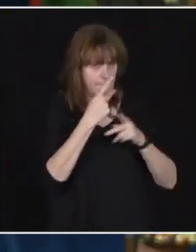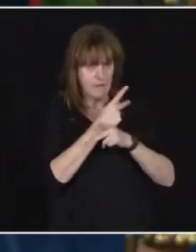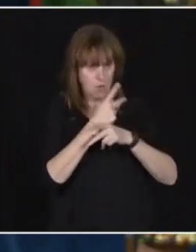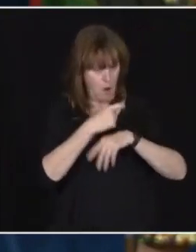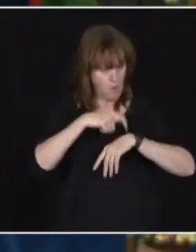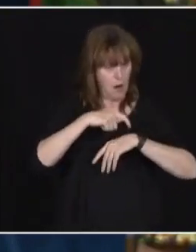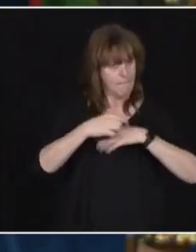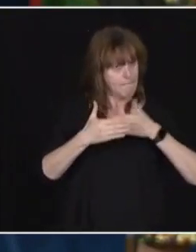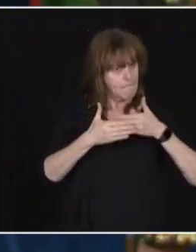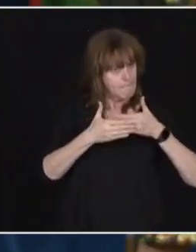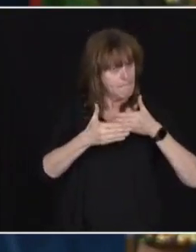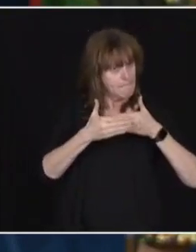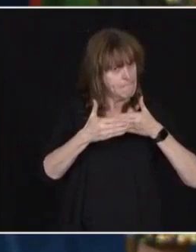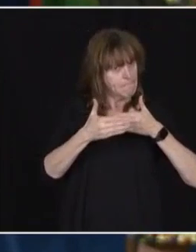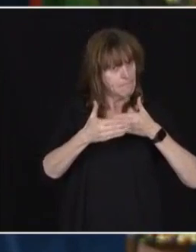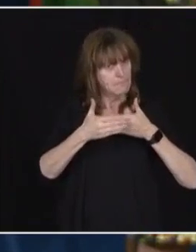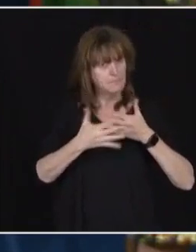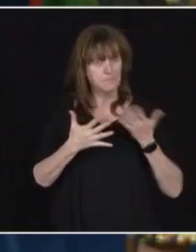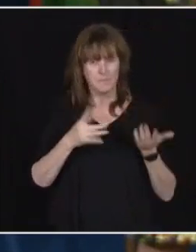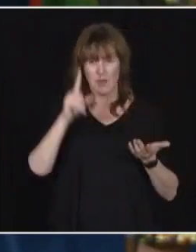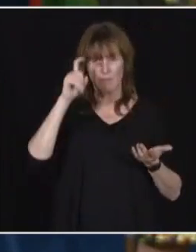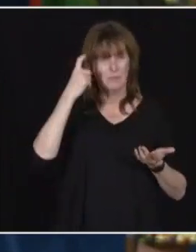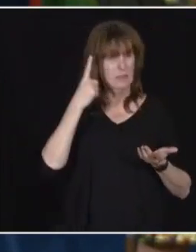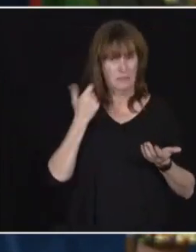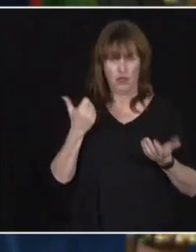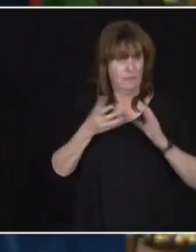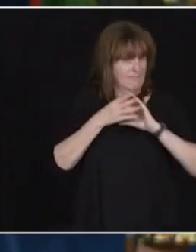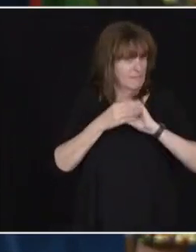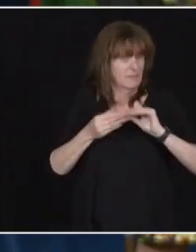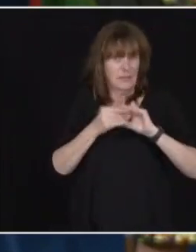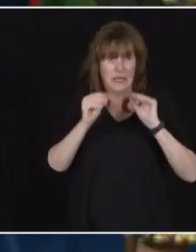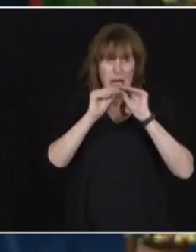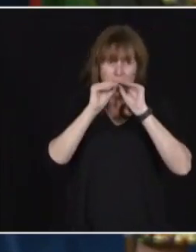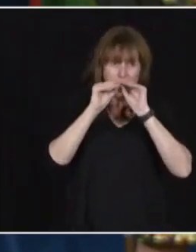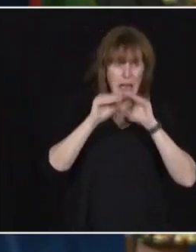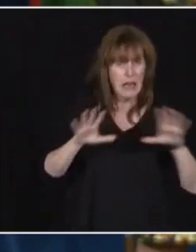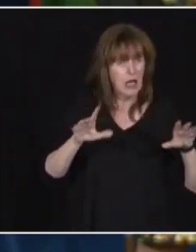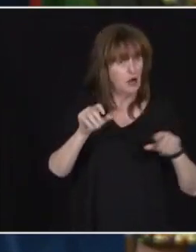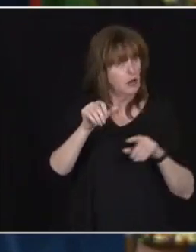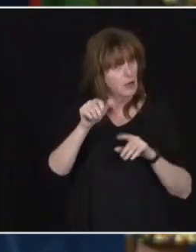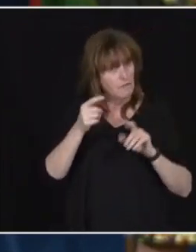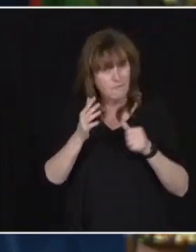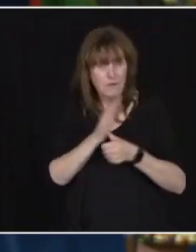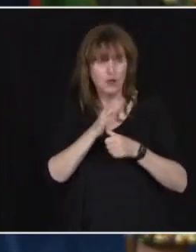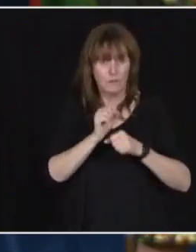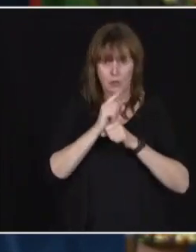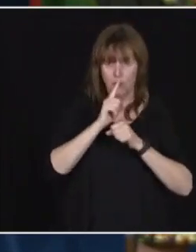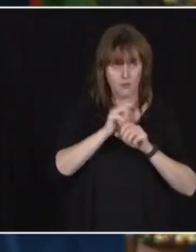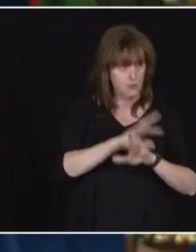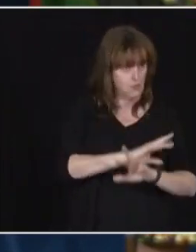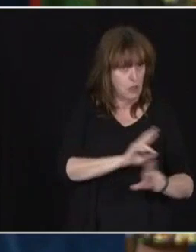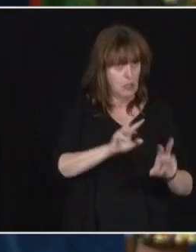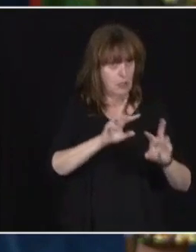command table on the leadership to come up with a timeline and of the governments aim, and the premier made this